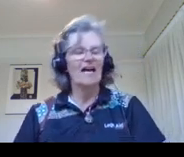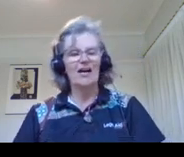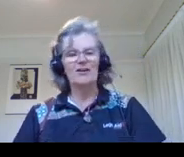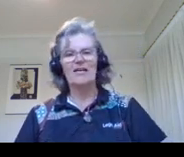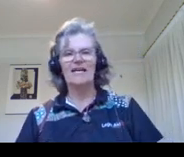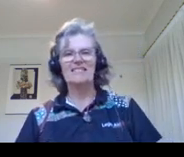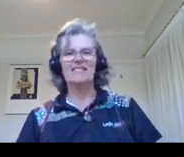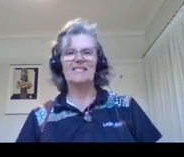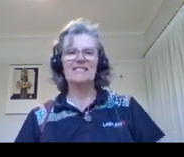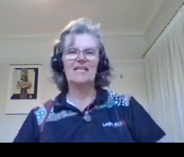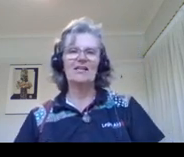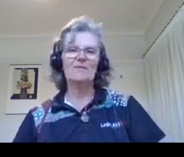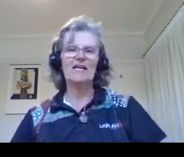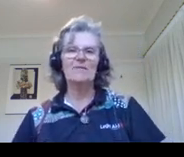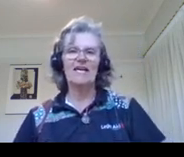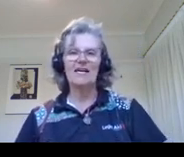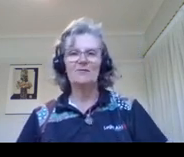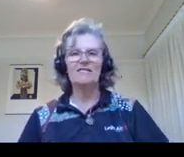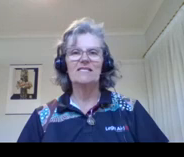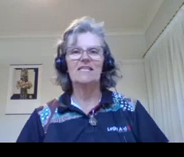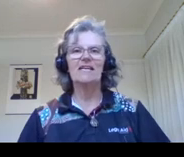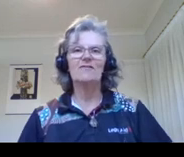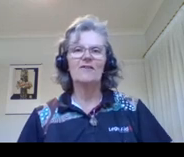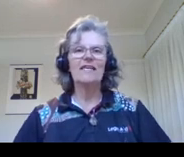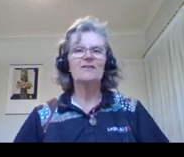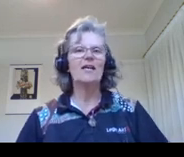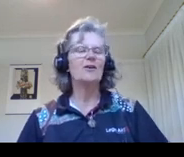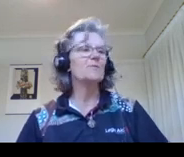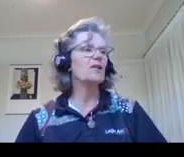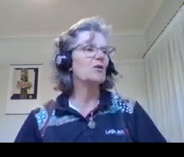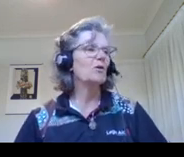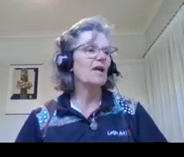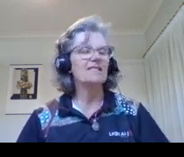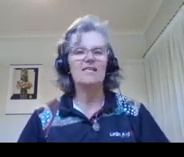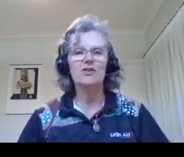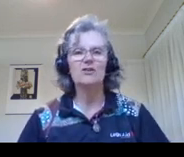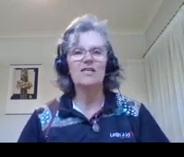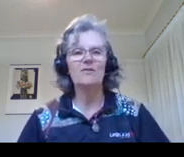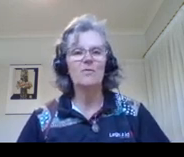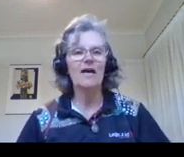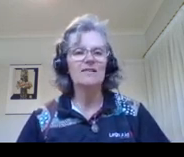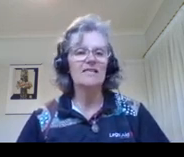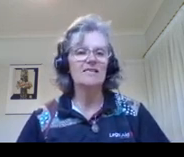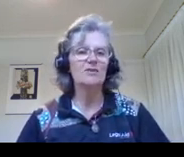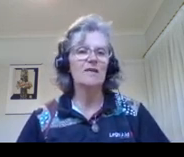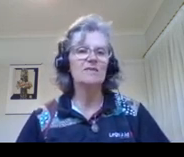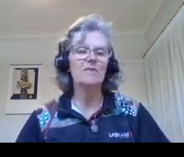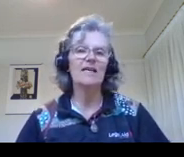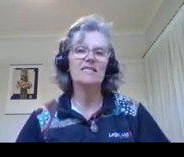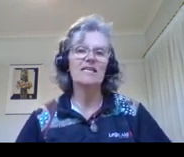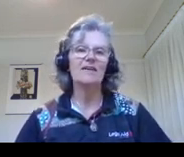okay so the slide coming up now is get free legal help so law access NSW is your best place to get